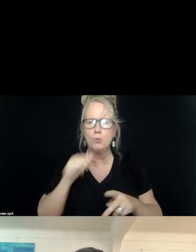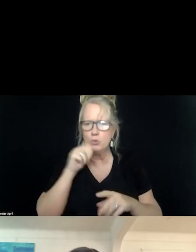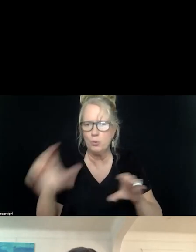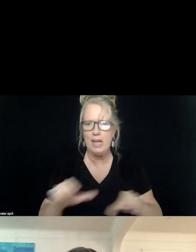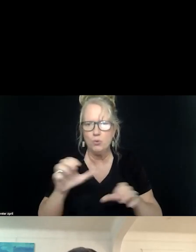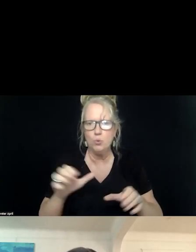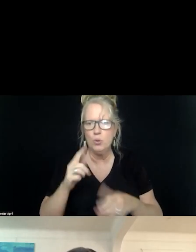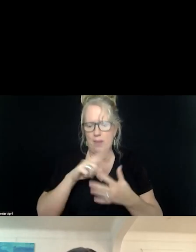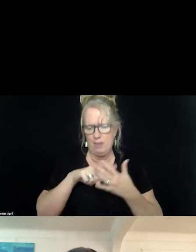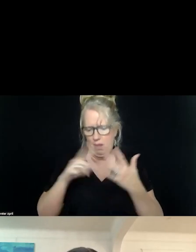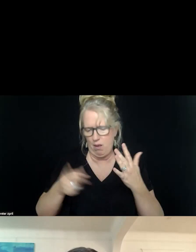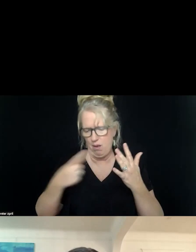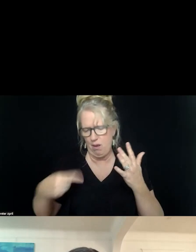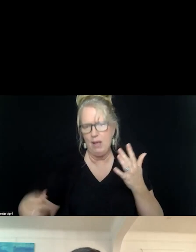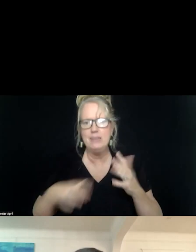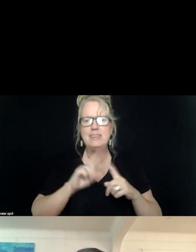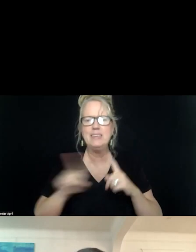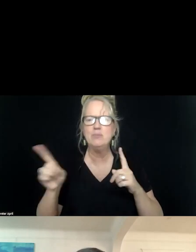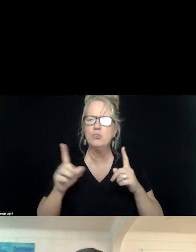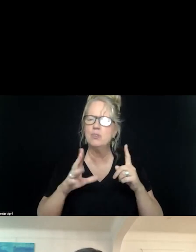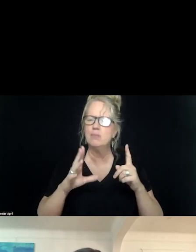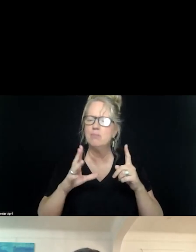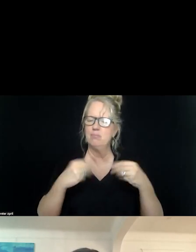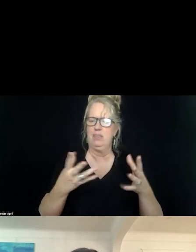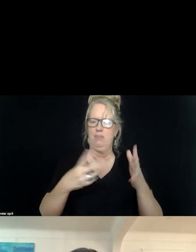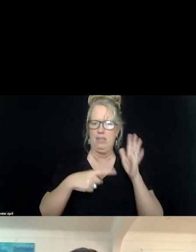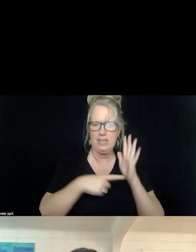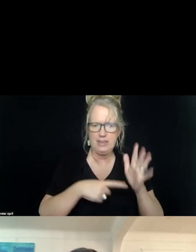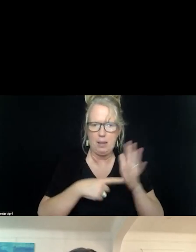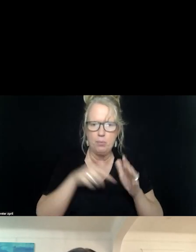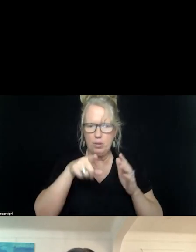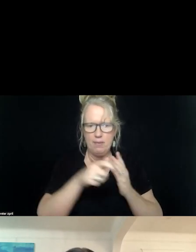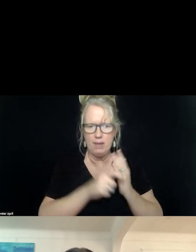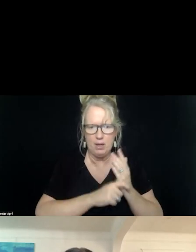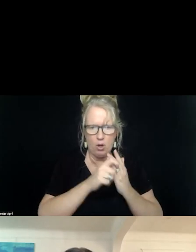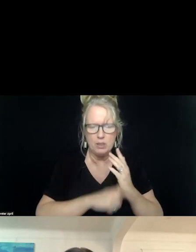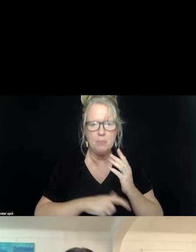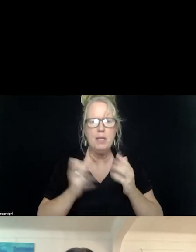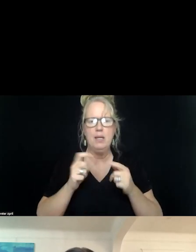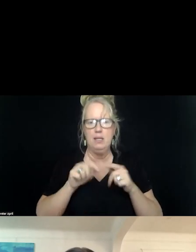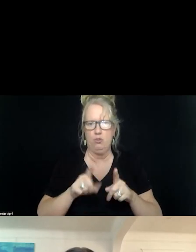SO EXAMPLES LIKE THAT IN THE INTERVIEW...